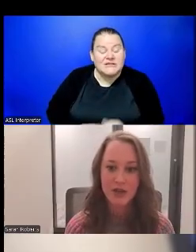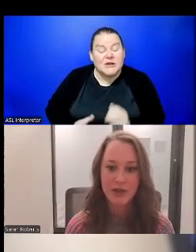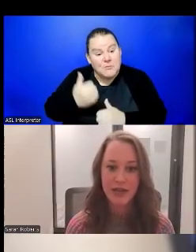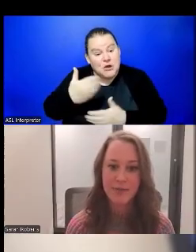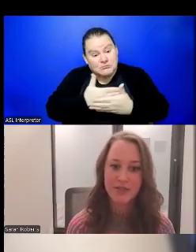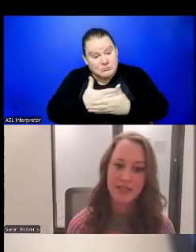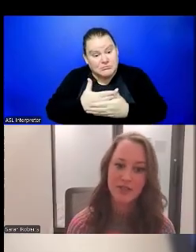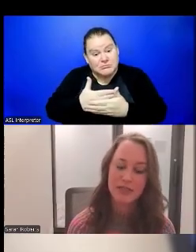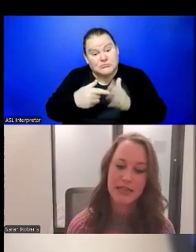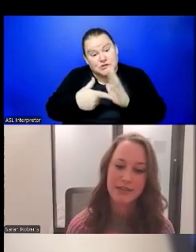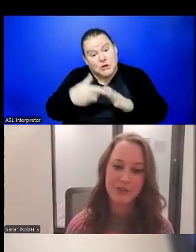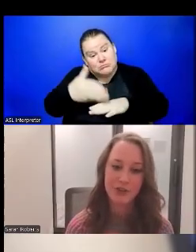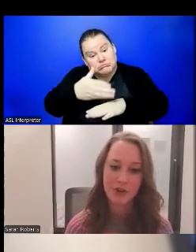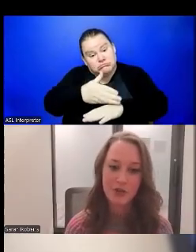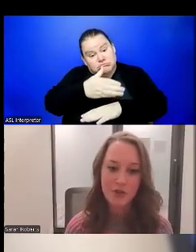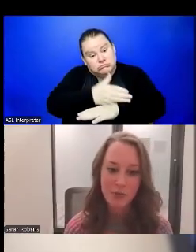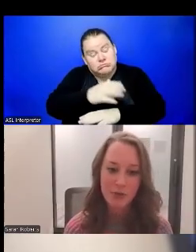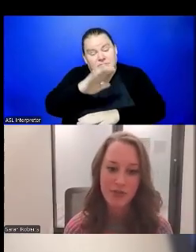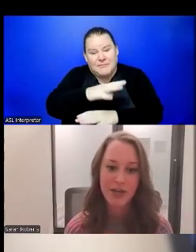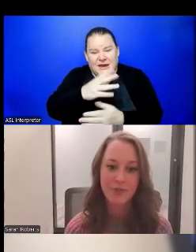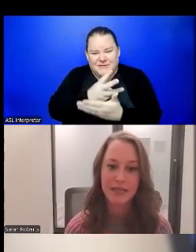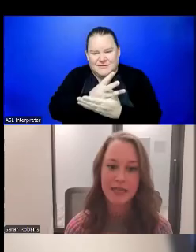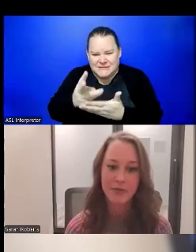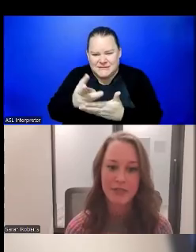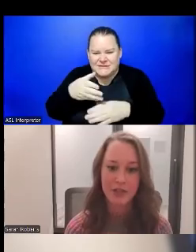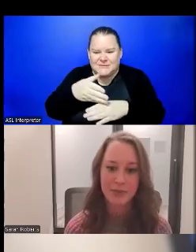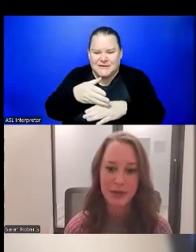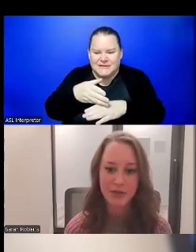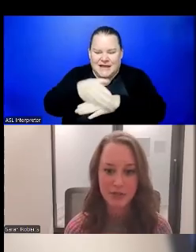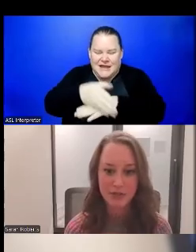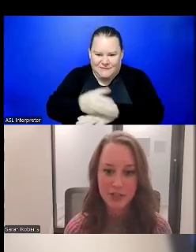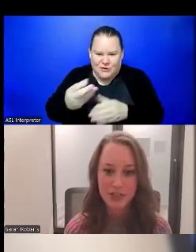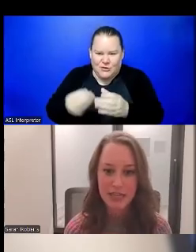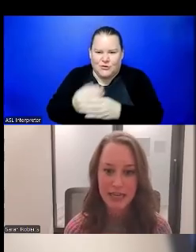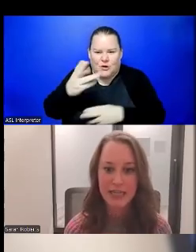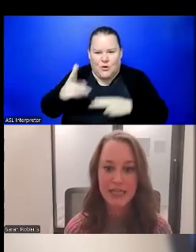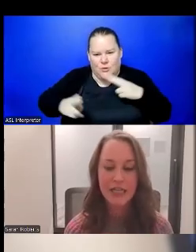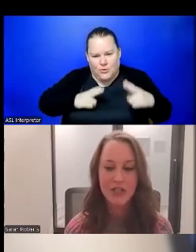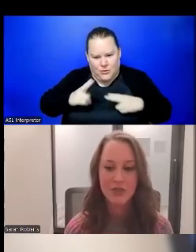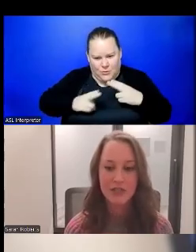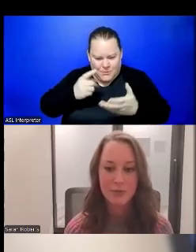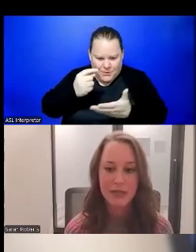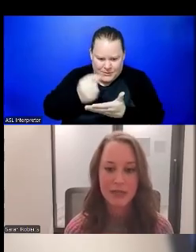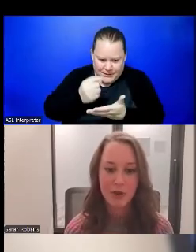swallowing about six weeks after the growth hormone therapy, like we talked about in the first slide. So this would be an